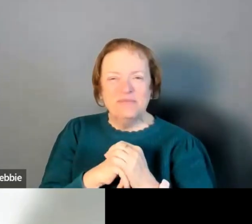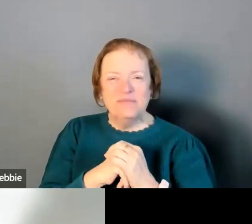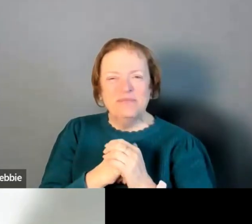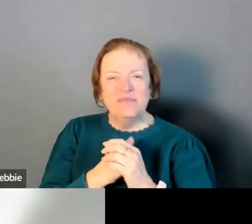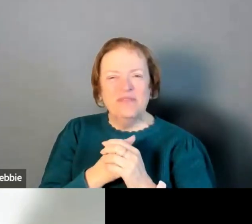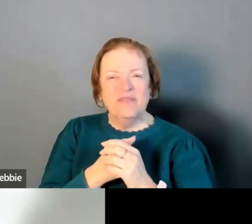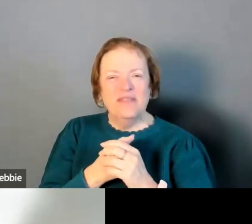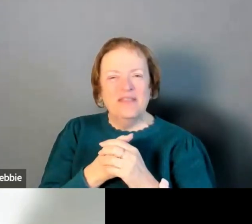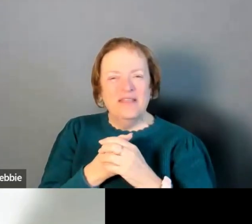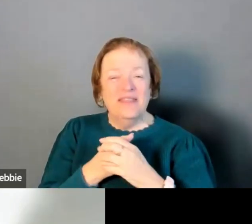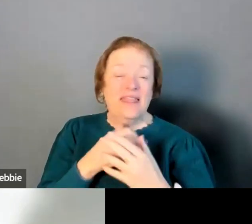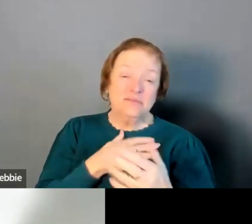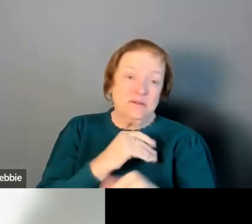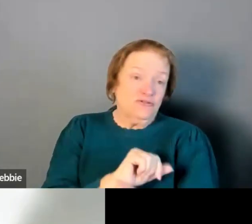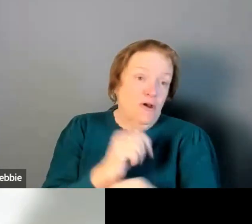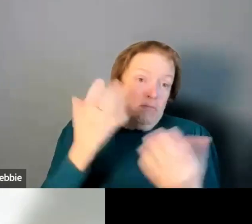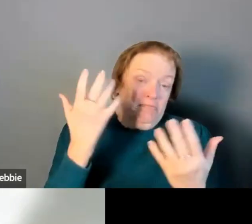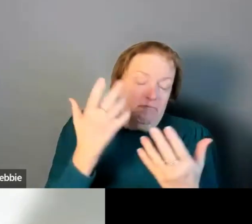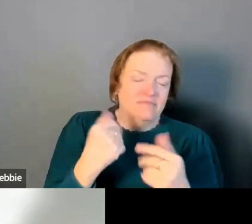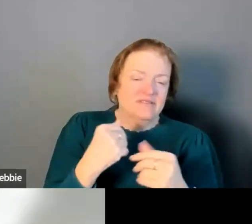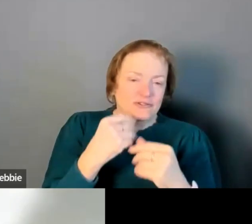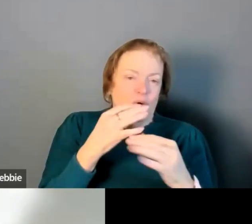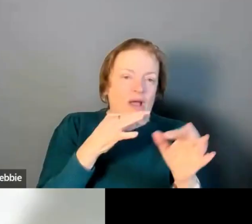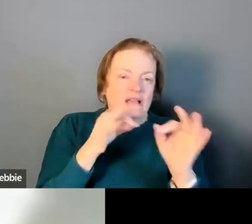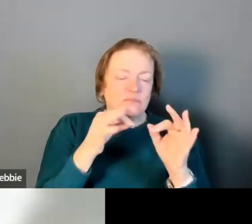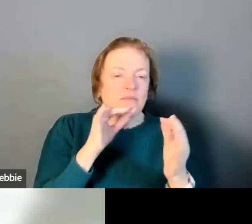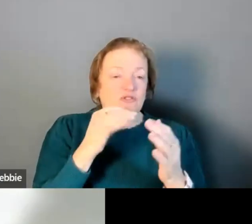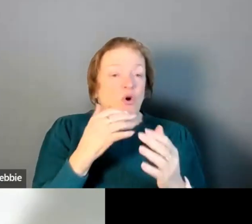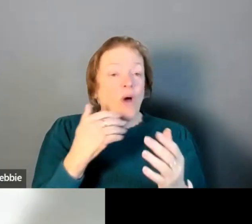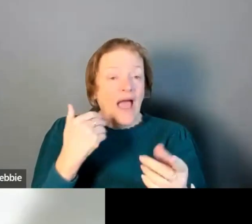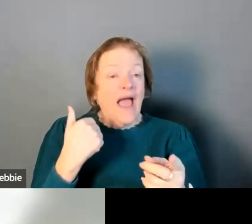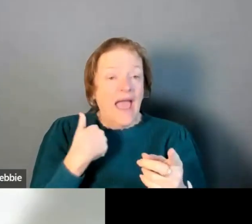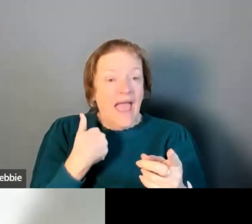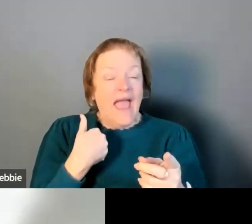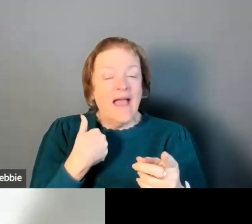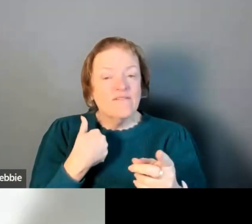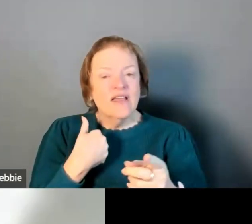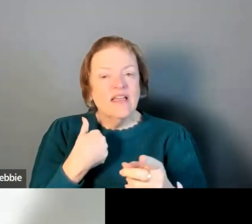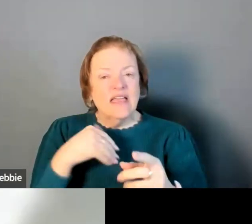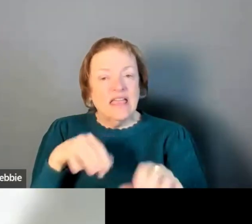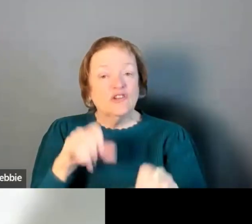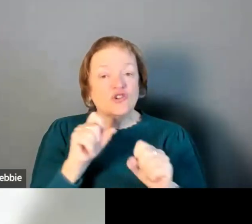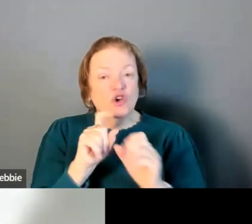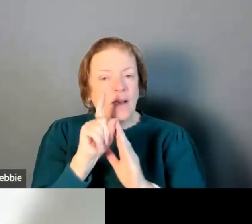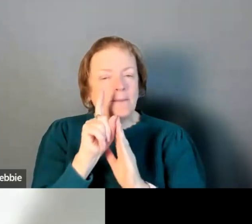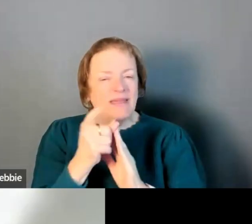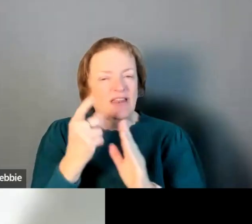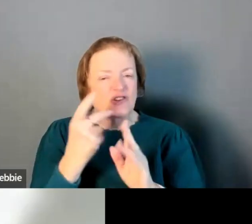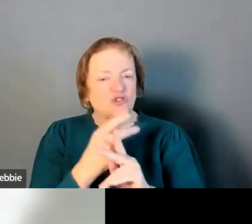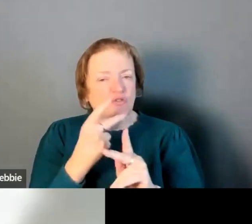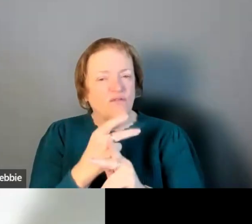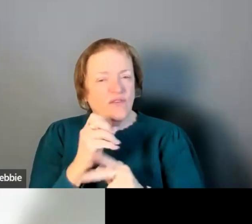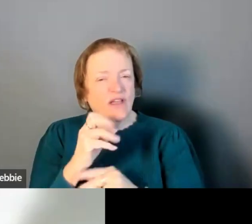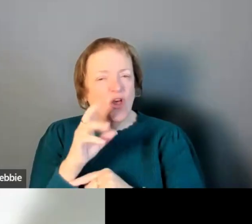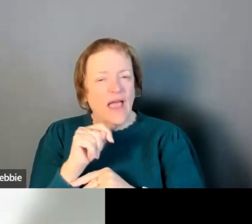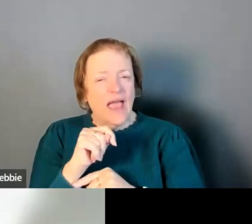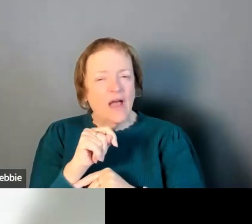So, we I do have it. It took me a minute to figure it out. It can be a little not complicated, but